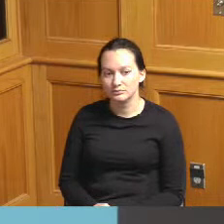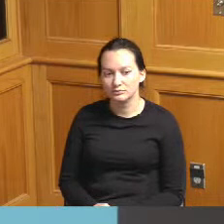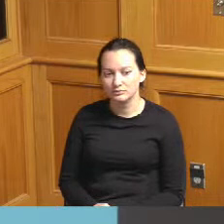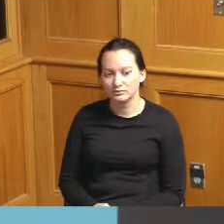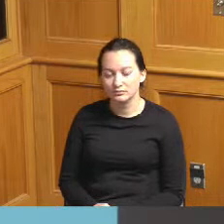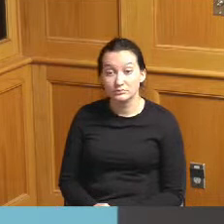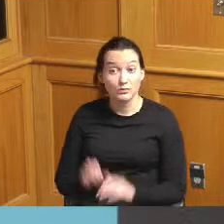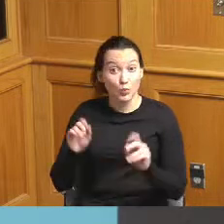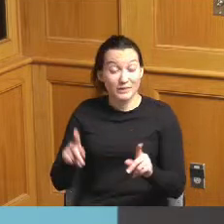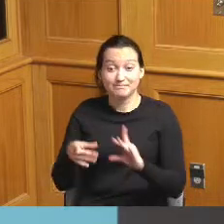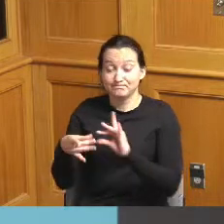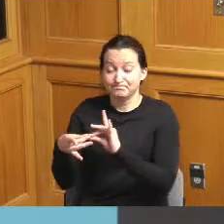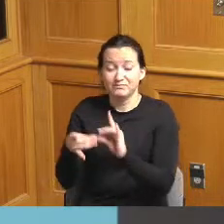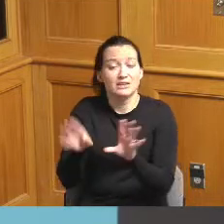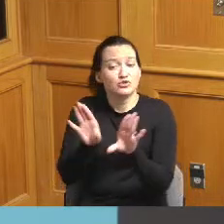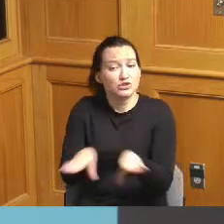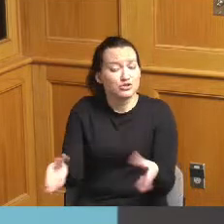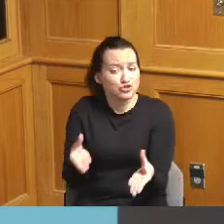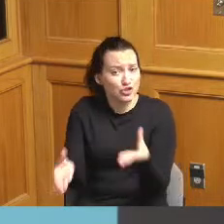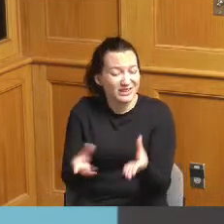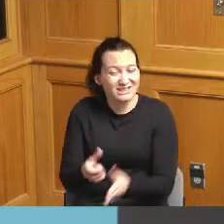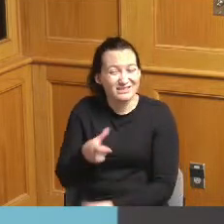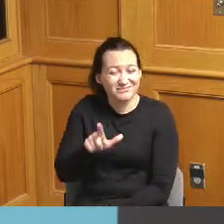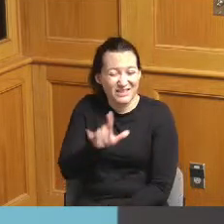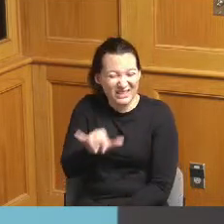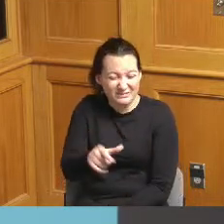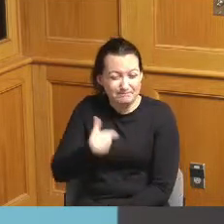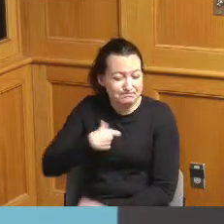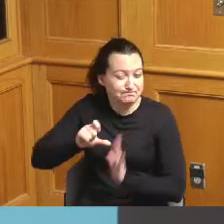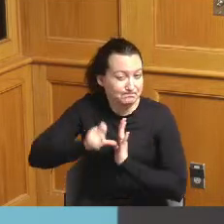all right as it relates to Children's Services Levy just wanted to point out because that is